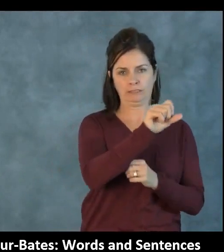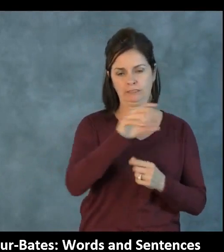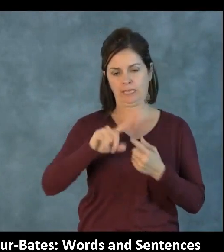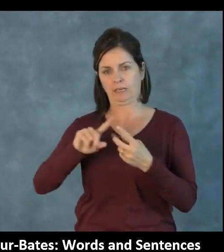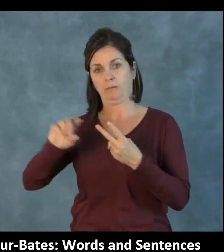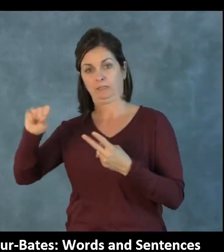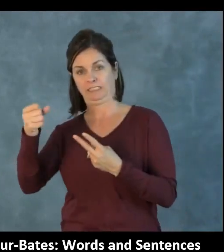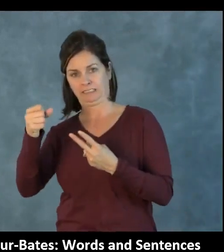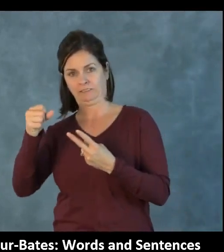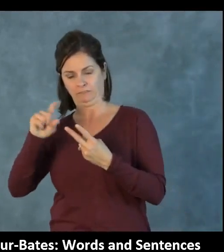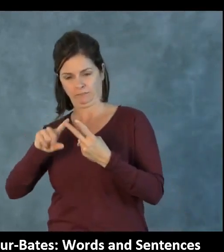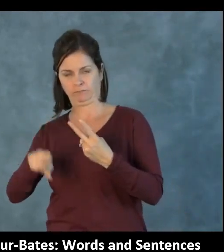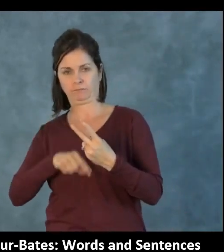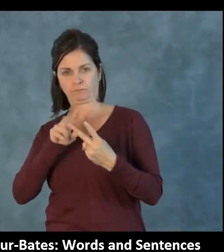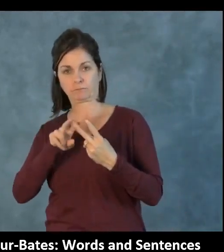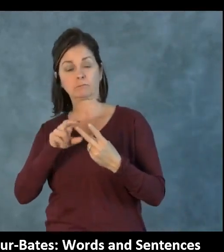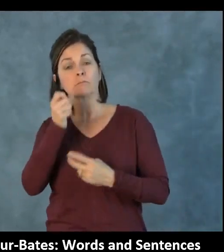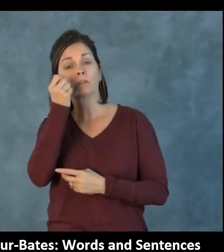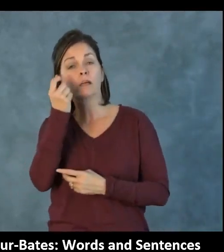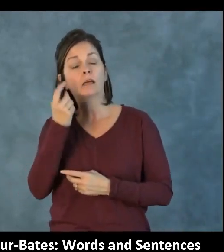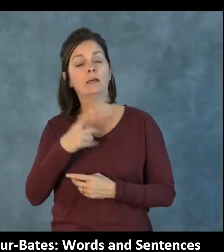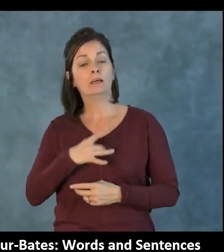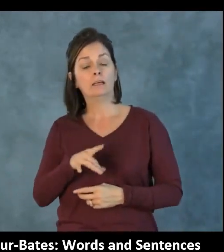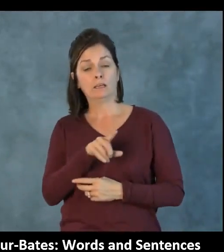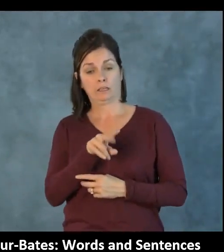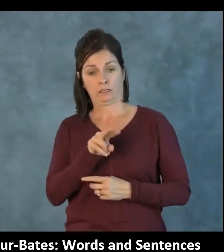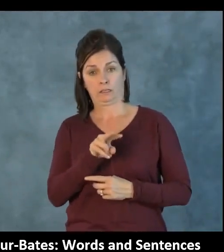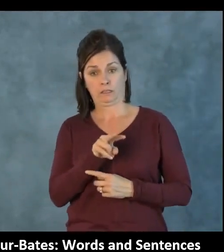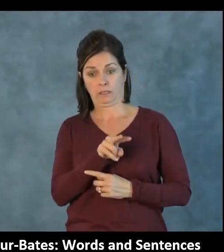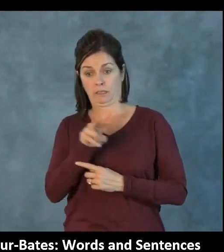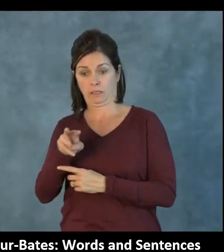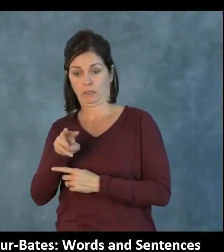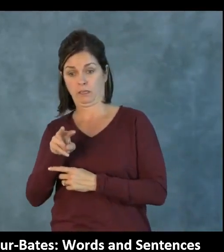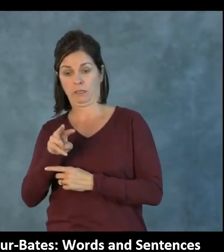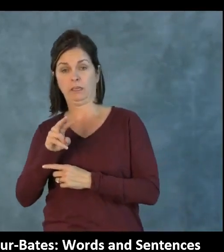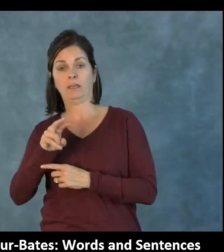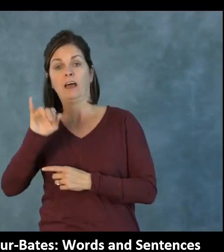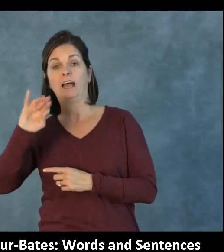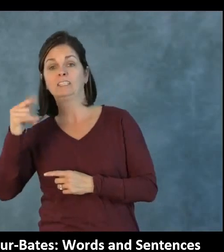However, as we move across to the Progressive -ing,